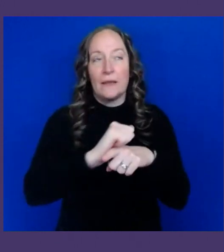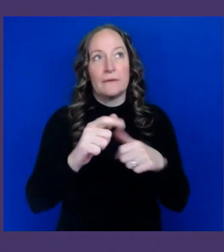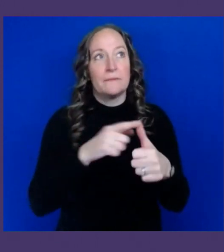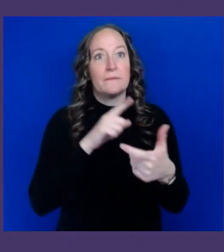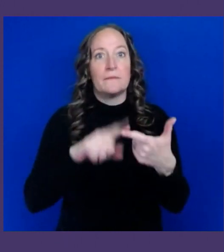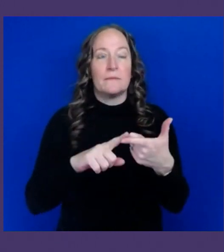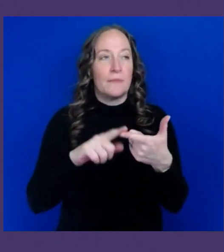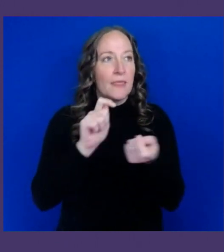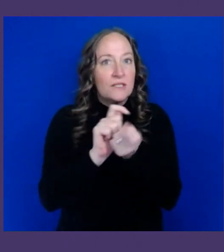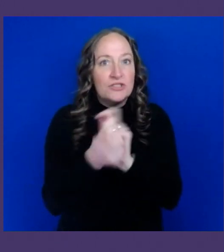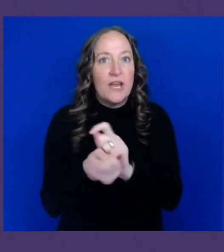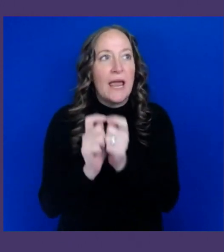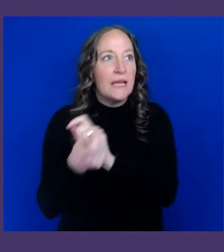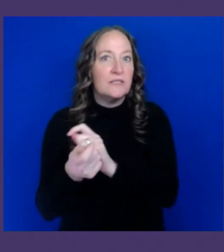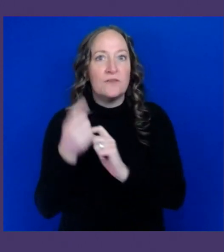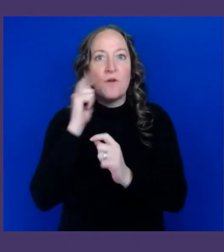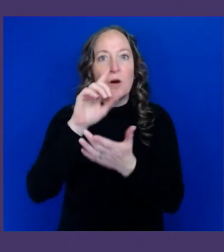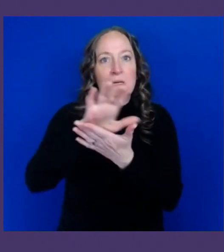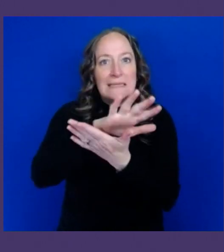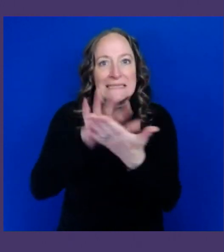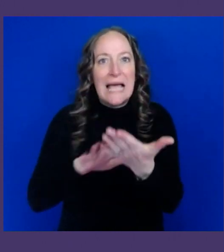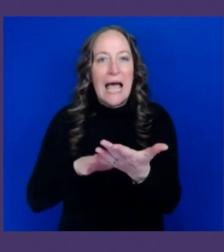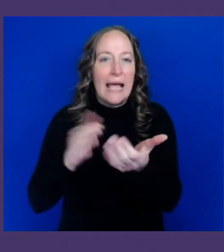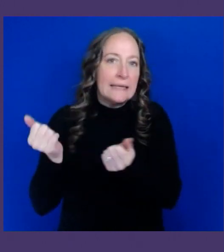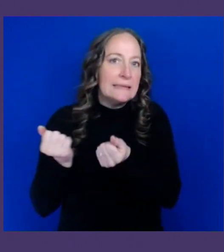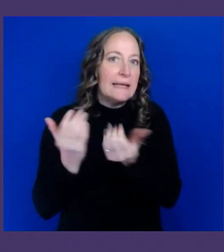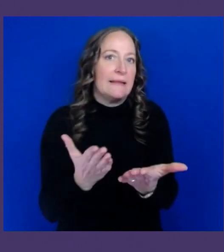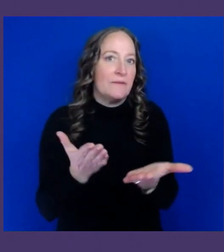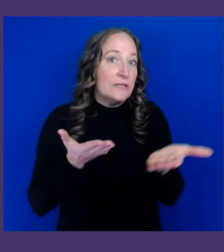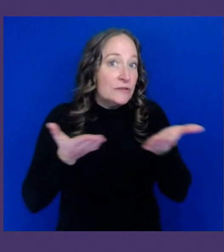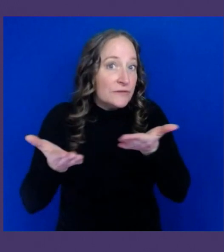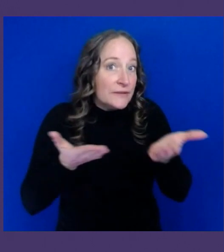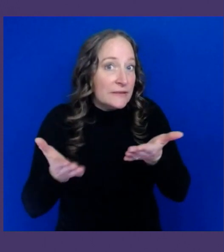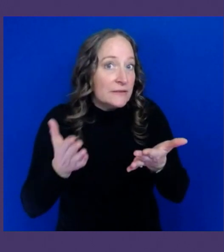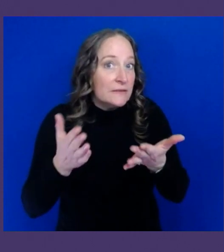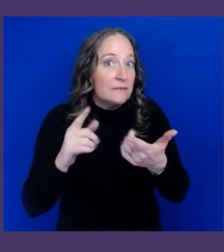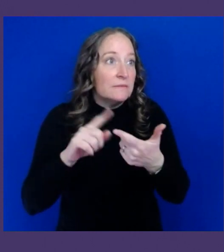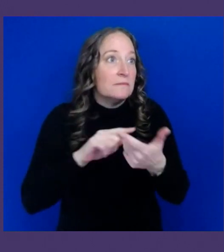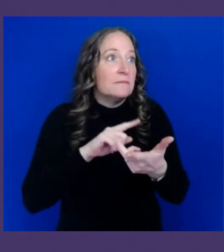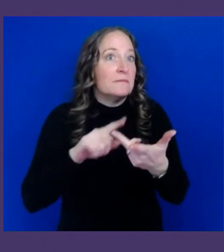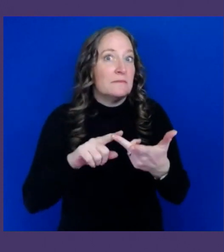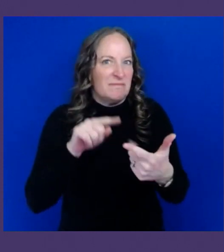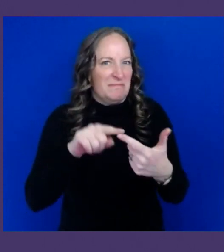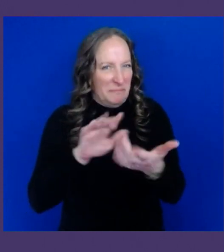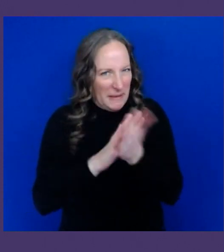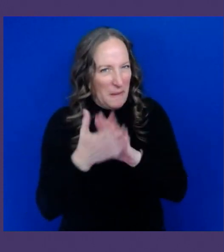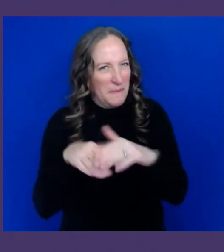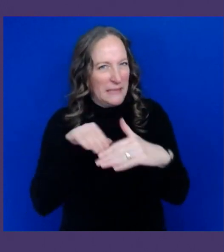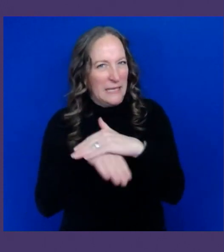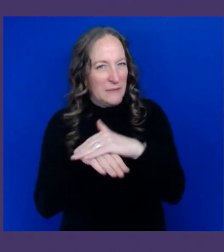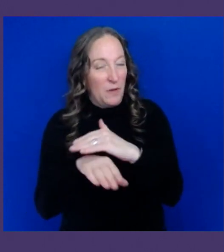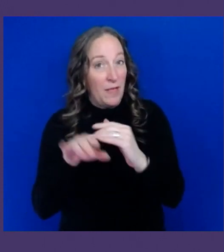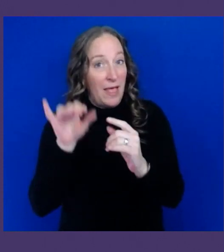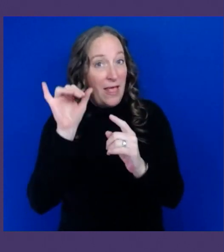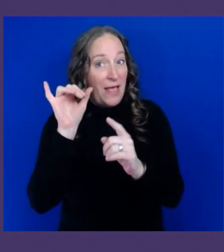to the design and delivery of services to make them accessible, real change comes from transforming